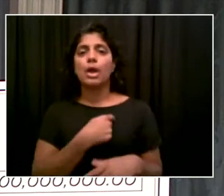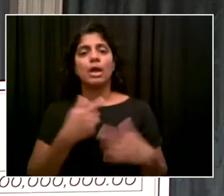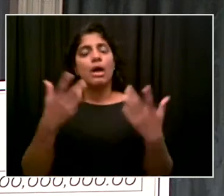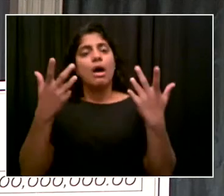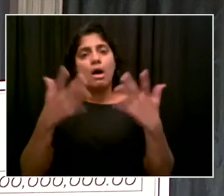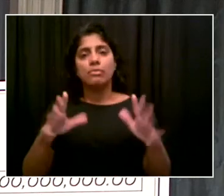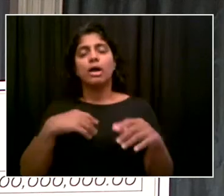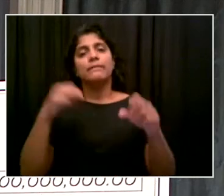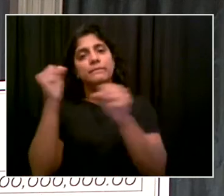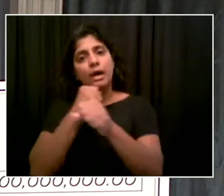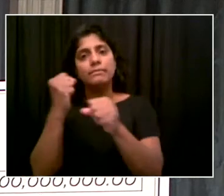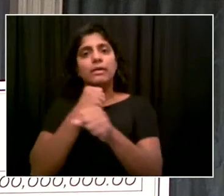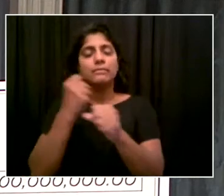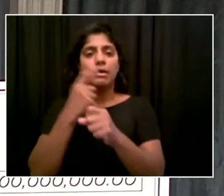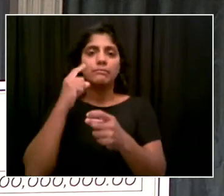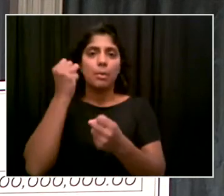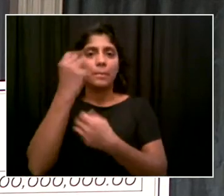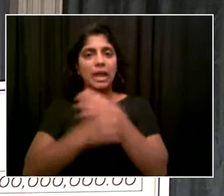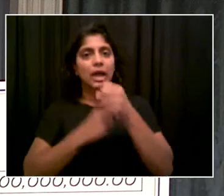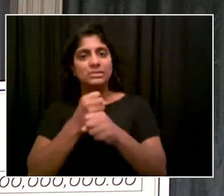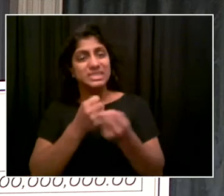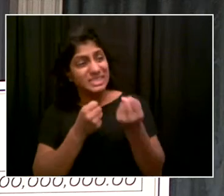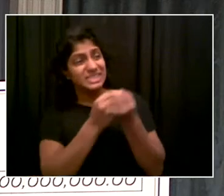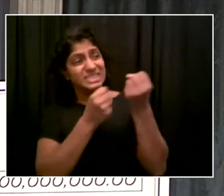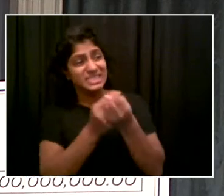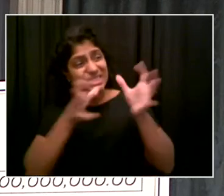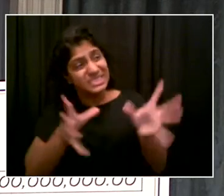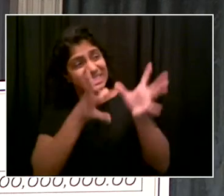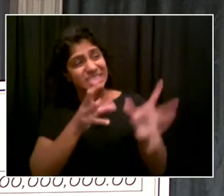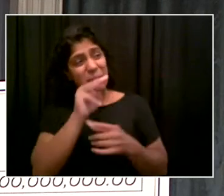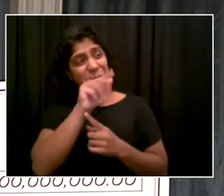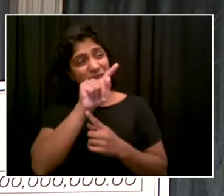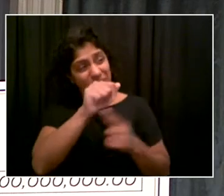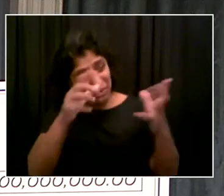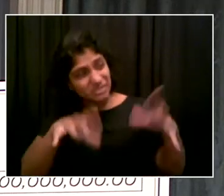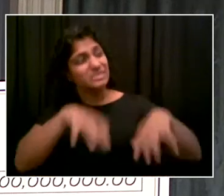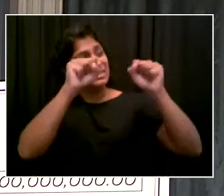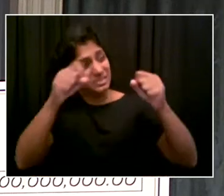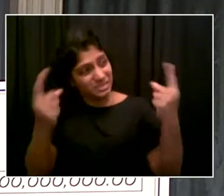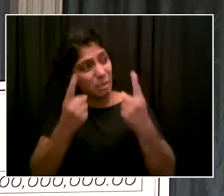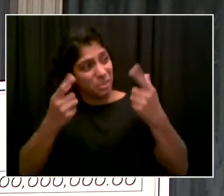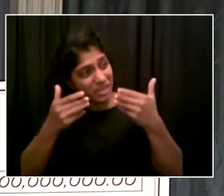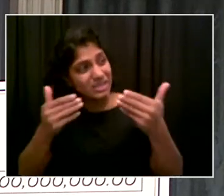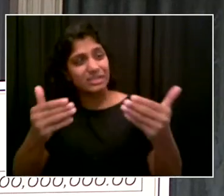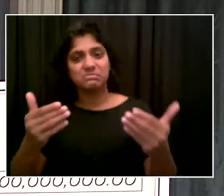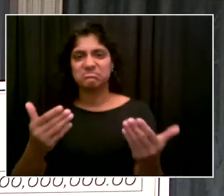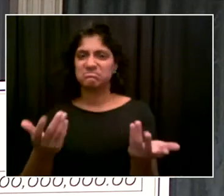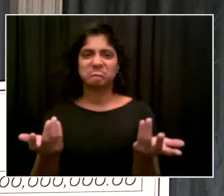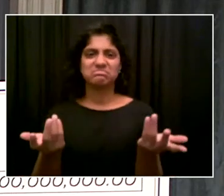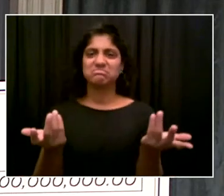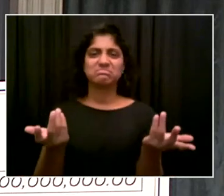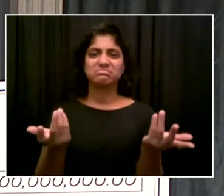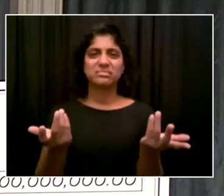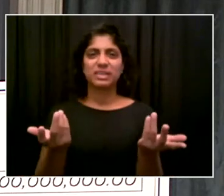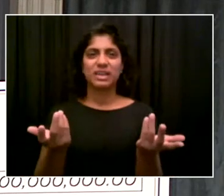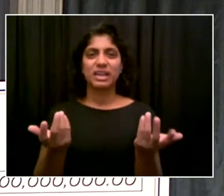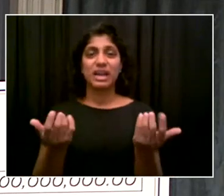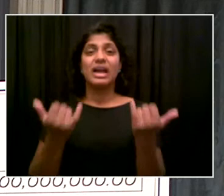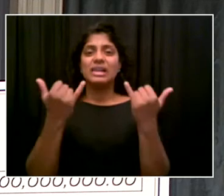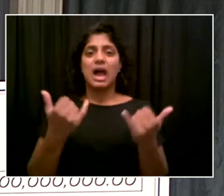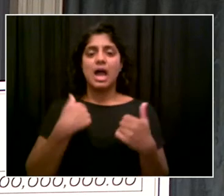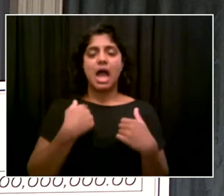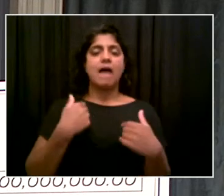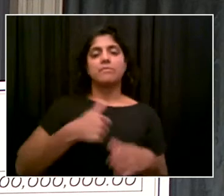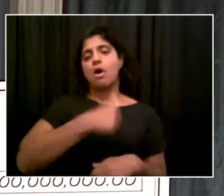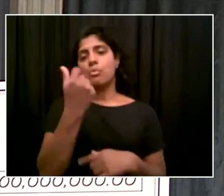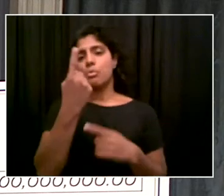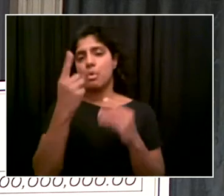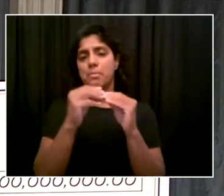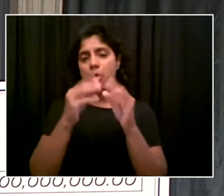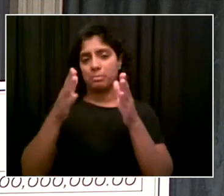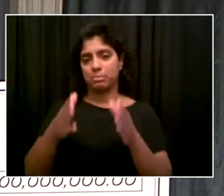CONGESTION